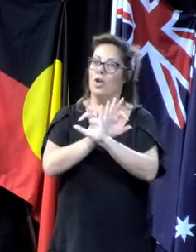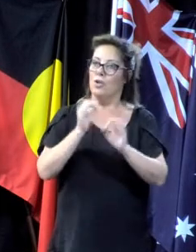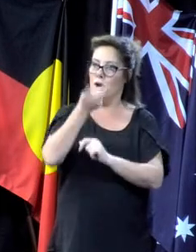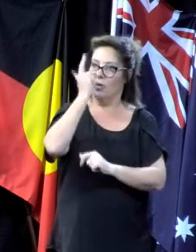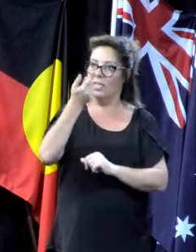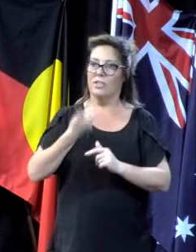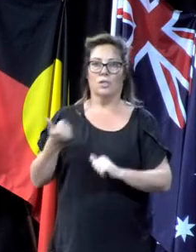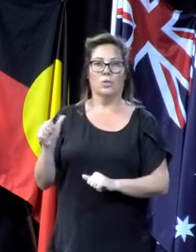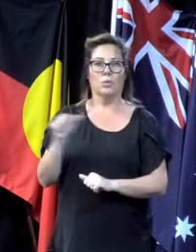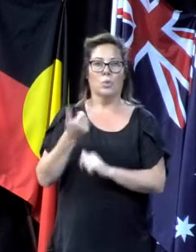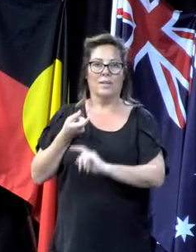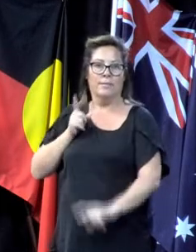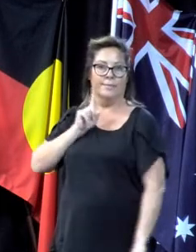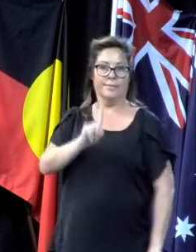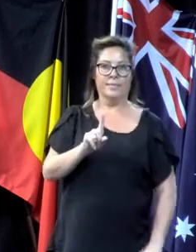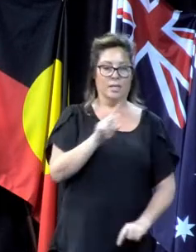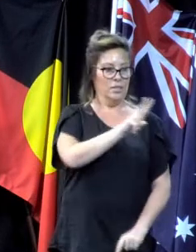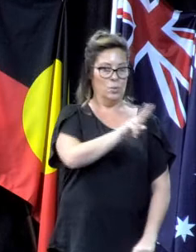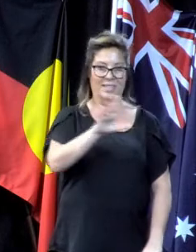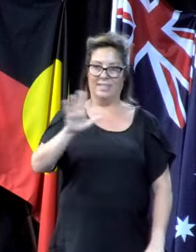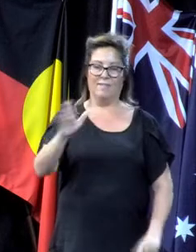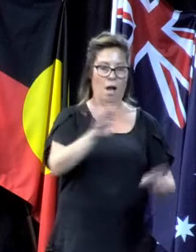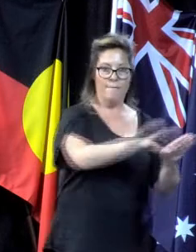people with identical learning needs and learning expectations.